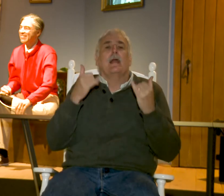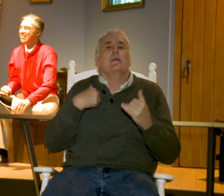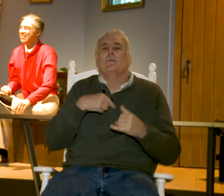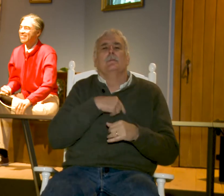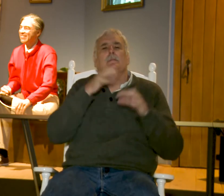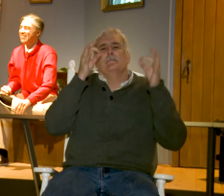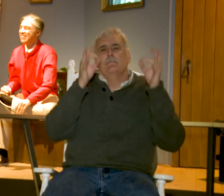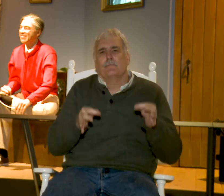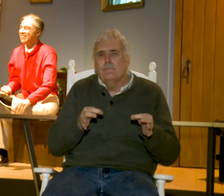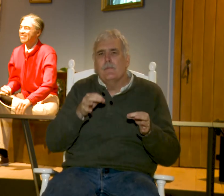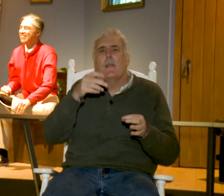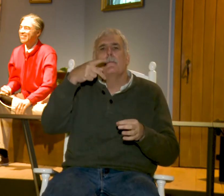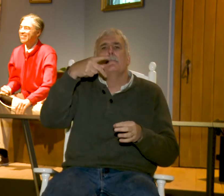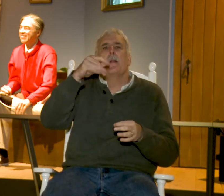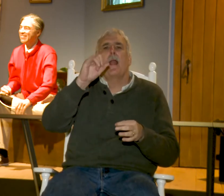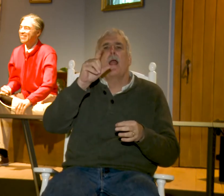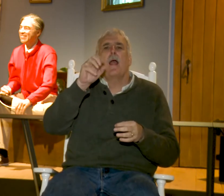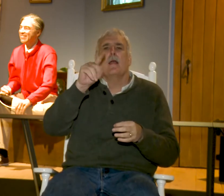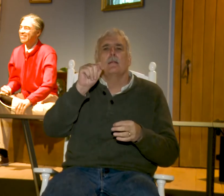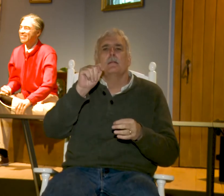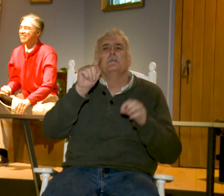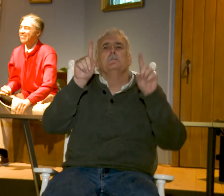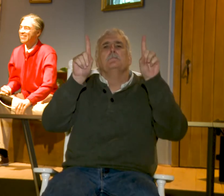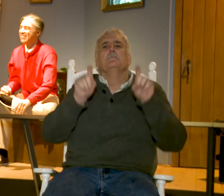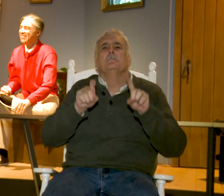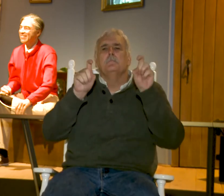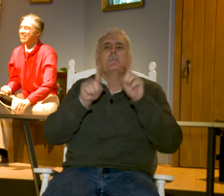We decided to create a research pilot to survey families.